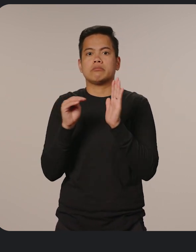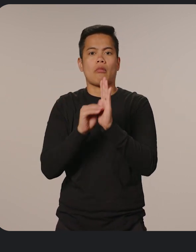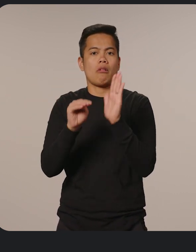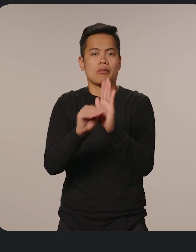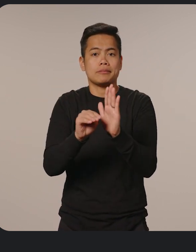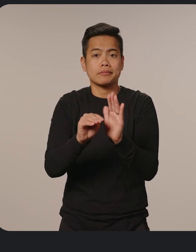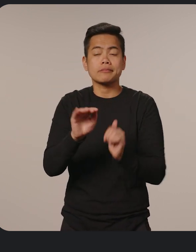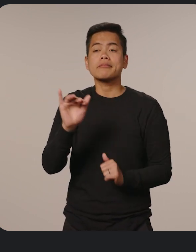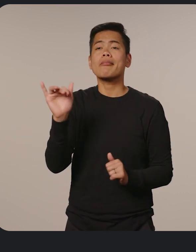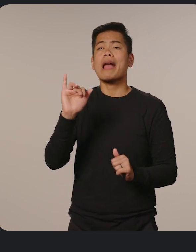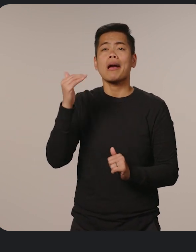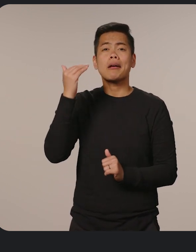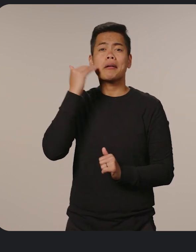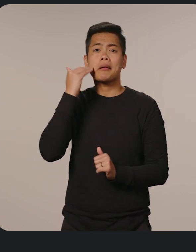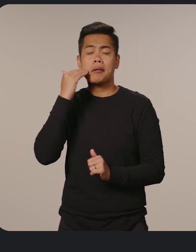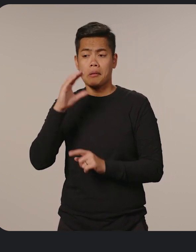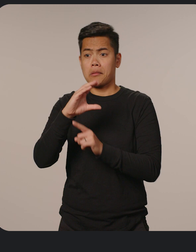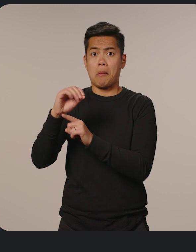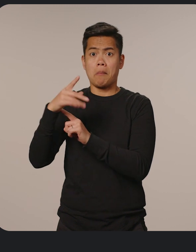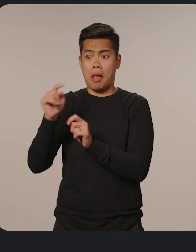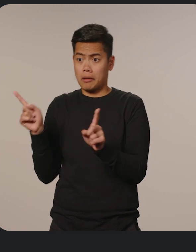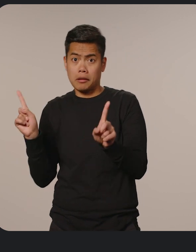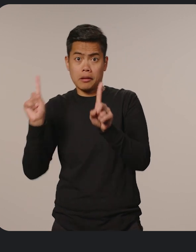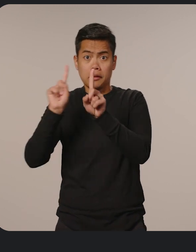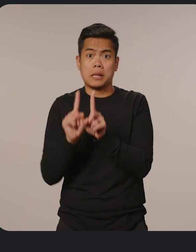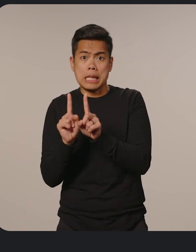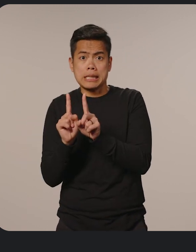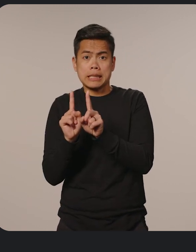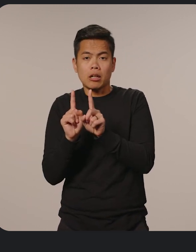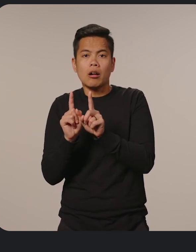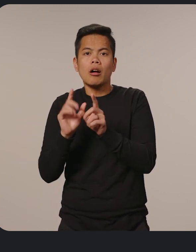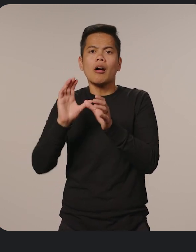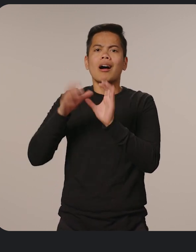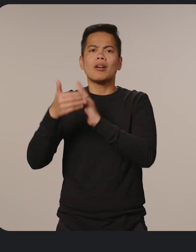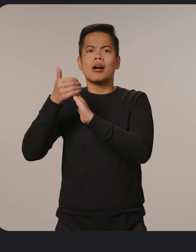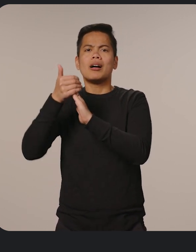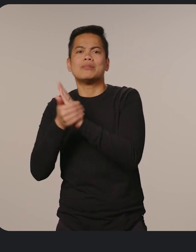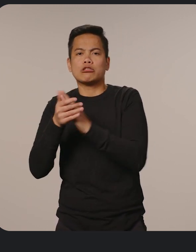describe into a starter script that can be customized to your needs.